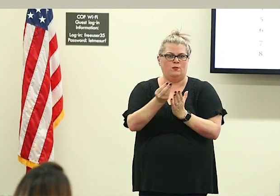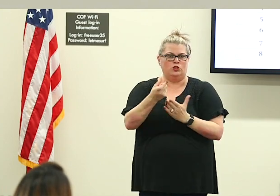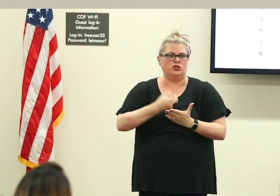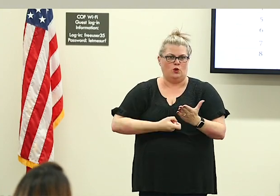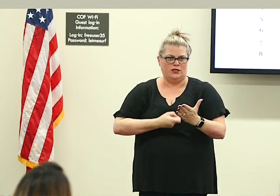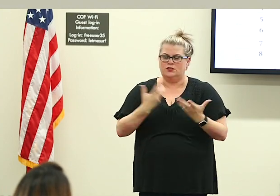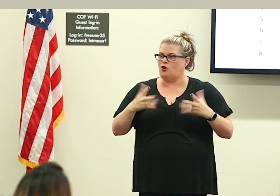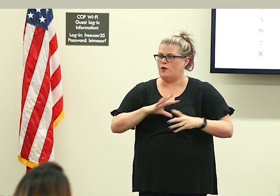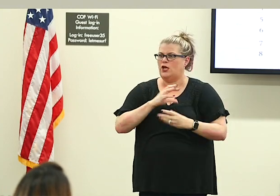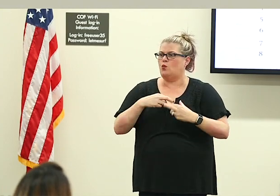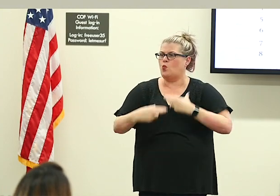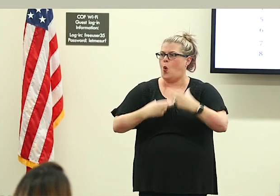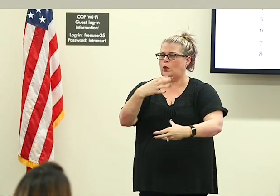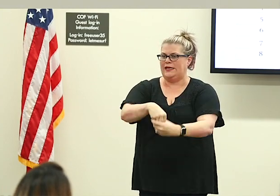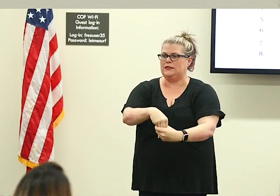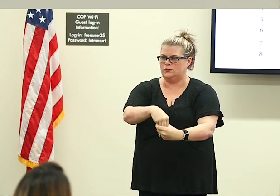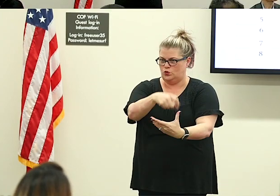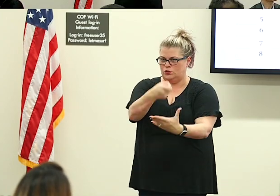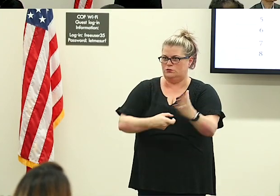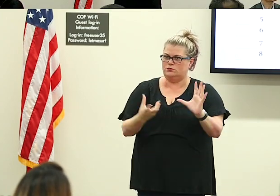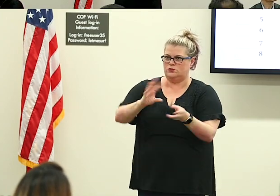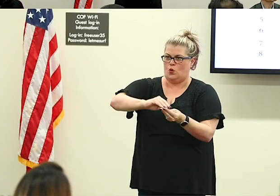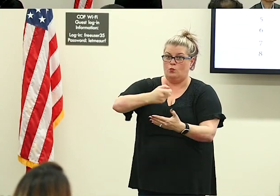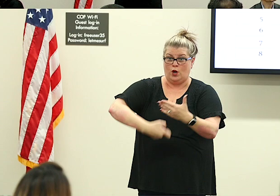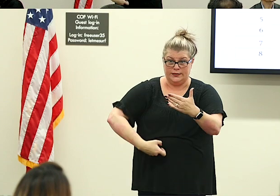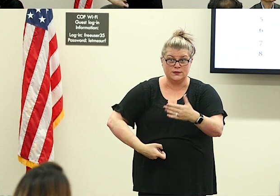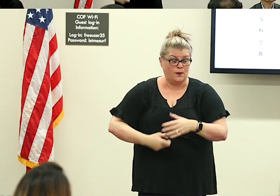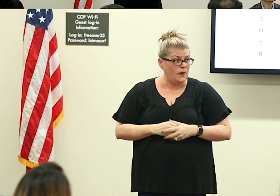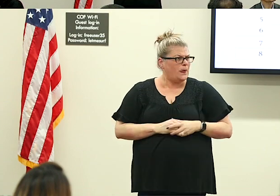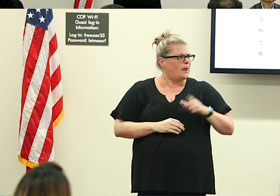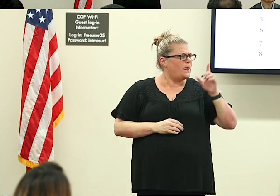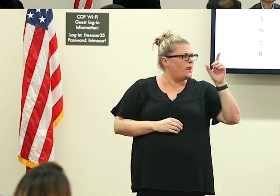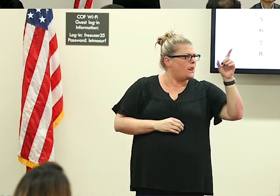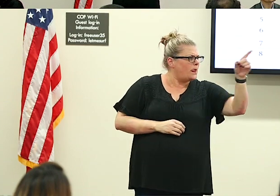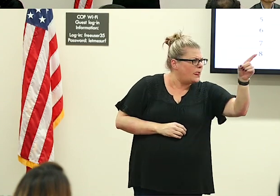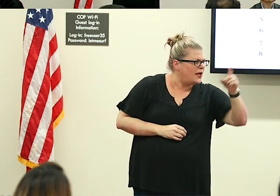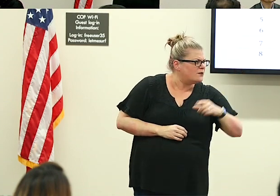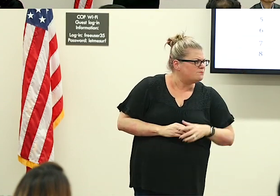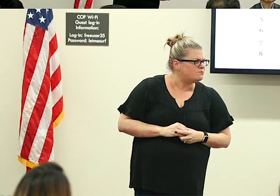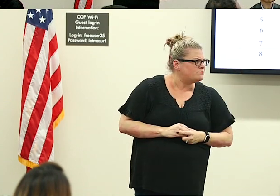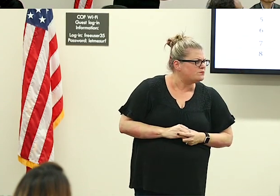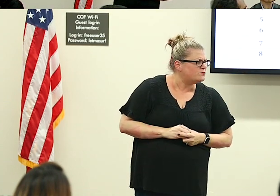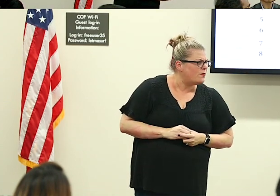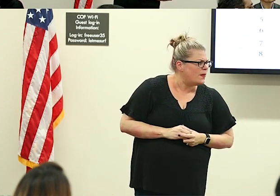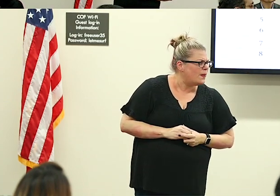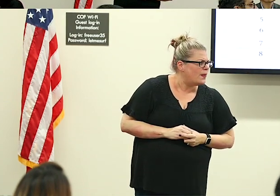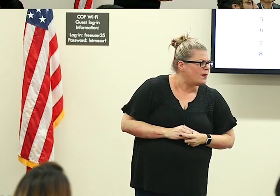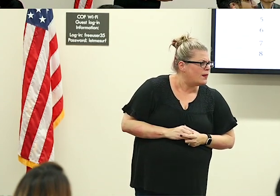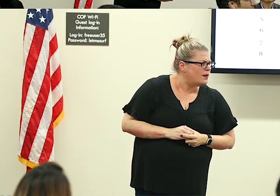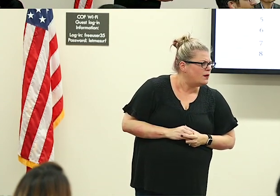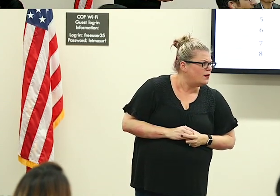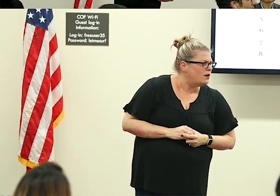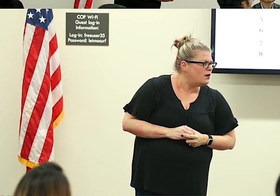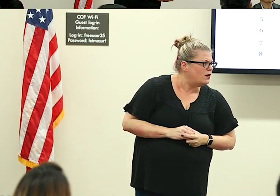So... Yes. [Female Attendee] So the class, for the HUD class, you said has an expiration